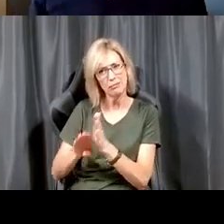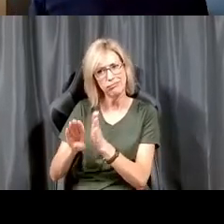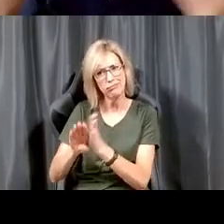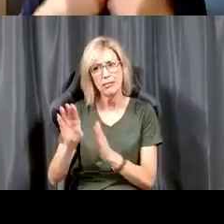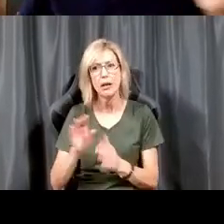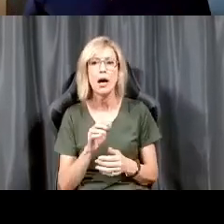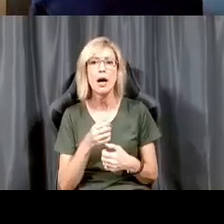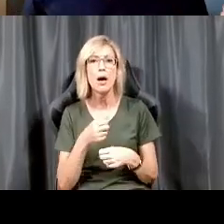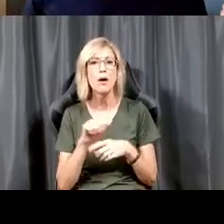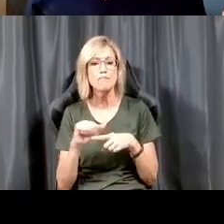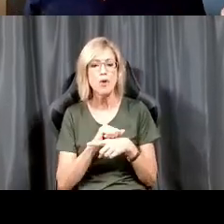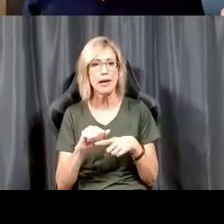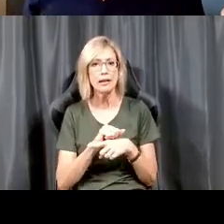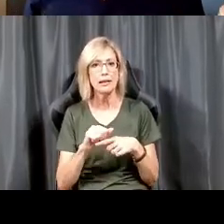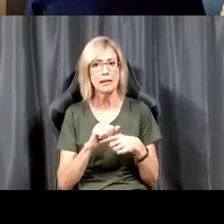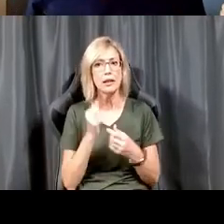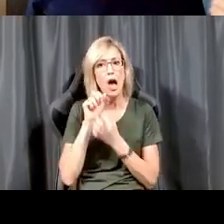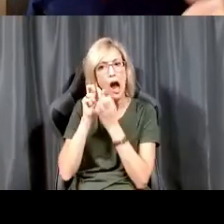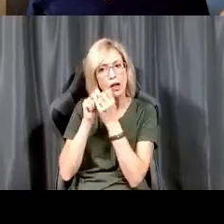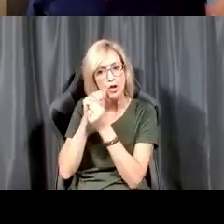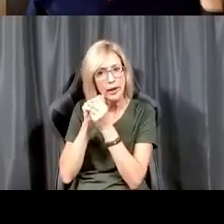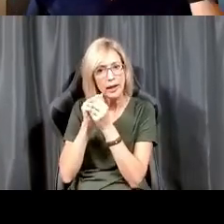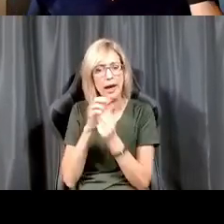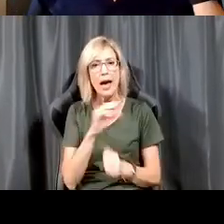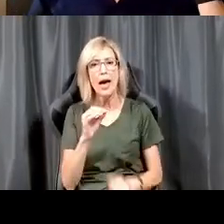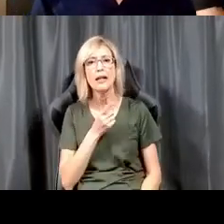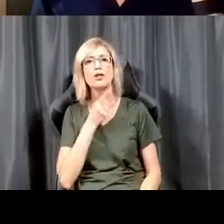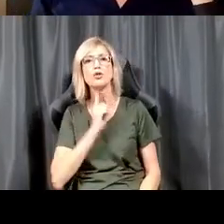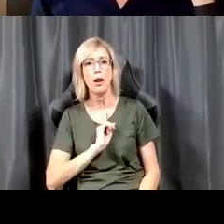swallowing. Separate them o out. Taste it. Go in their mouth.